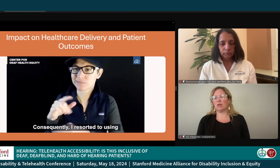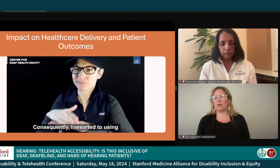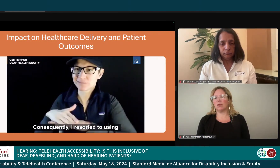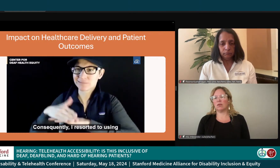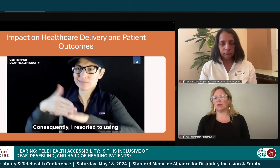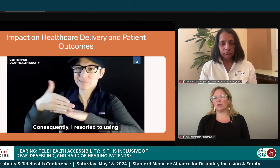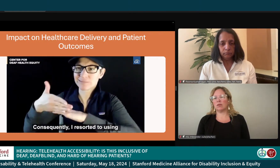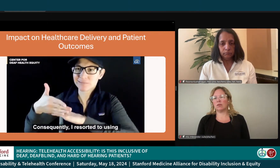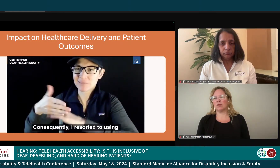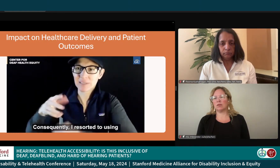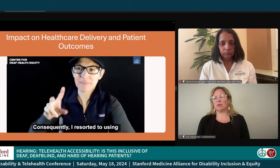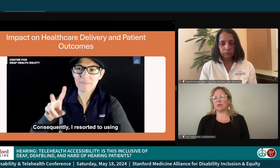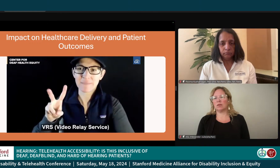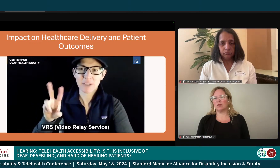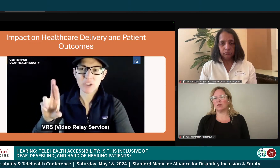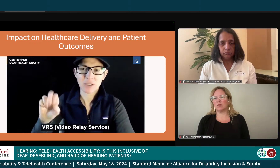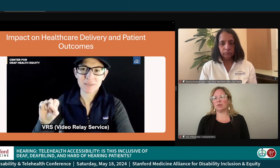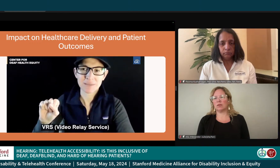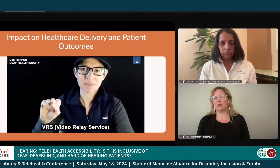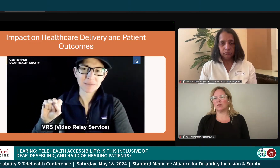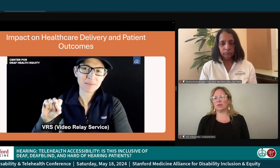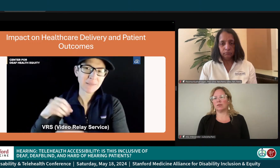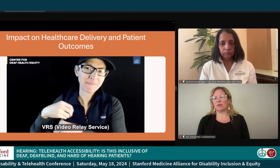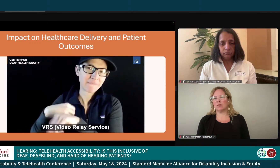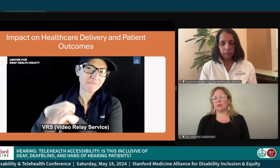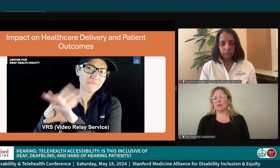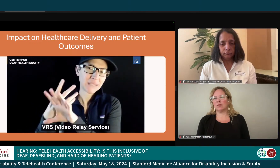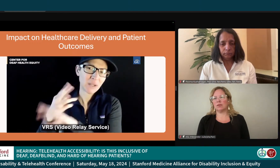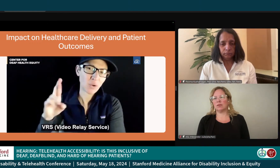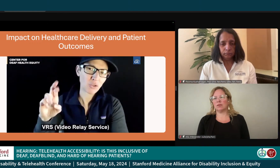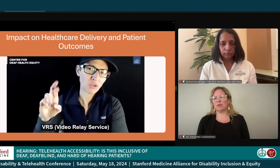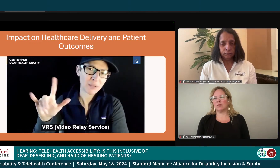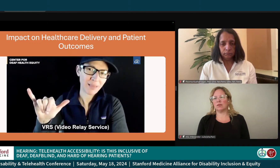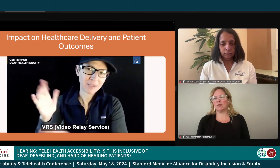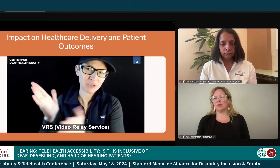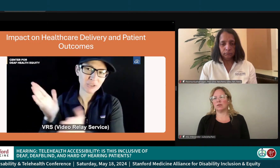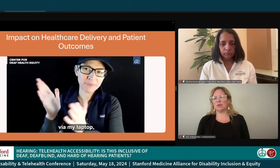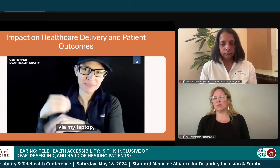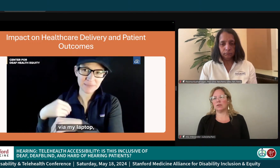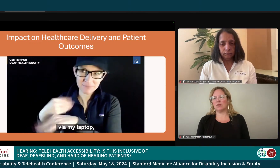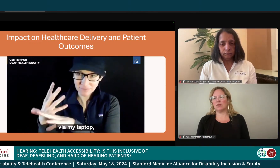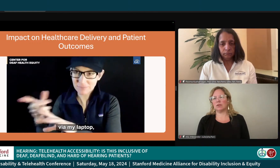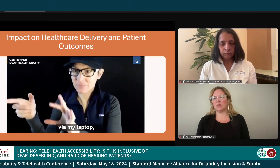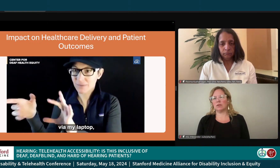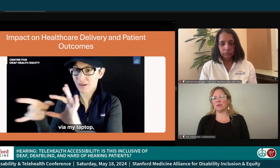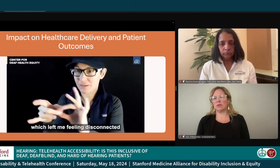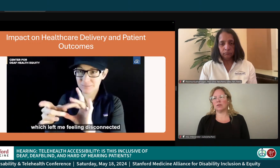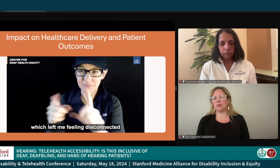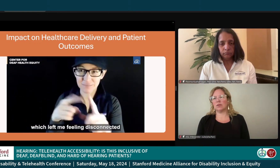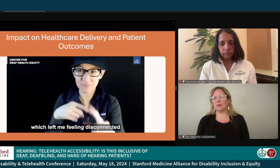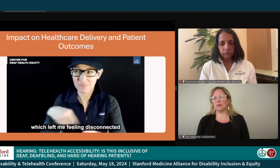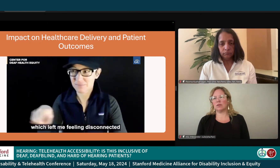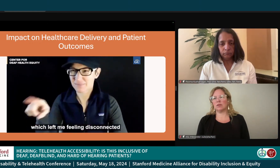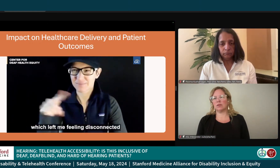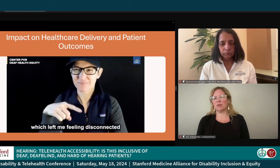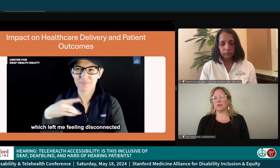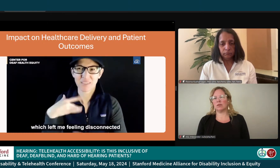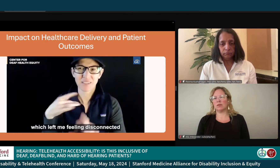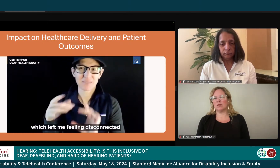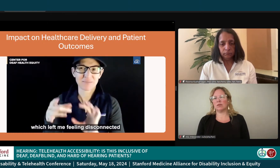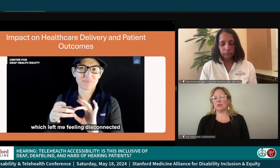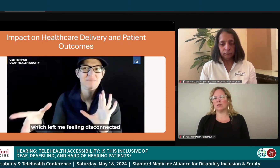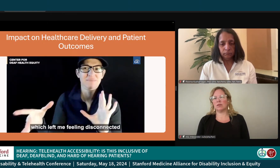I resorted to using the VRS video relay service via my laptop, which left me feeling disconnected.